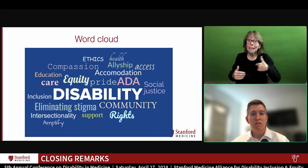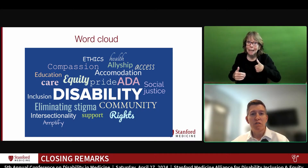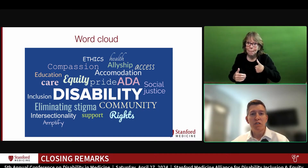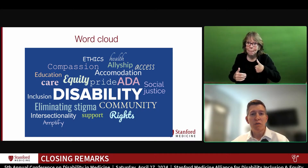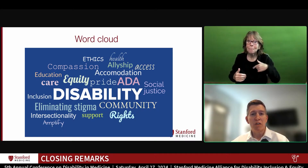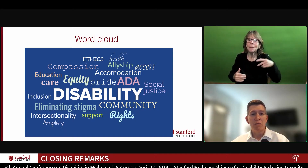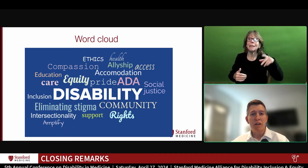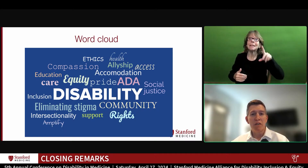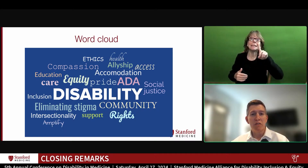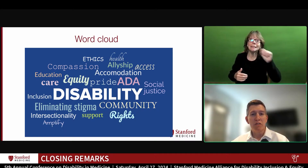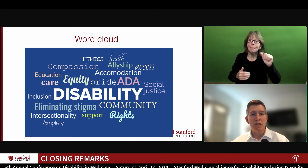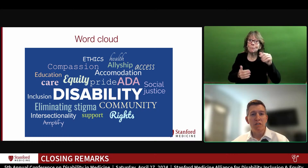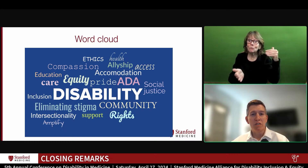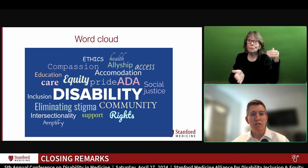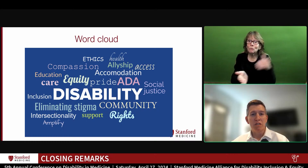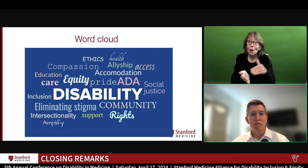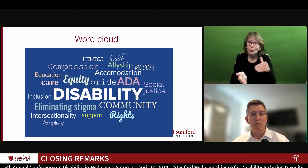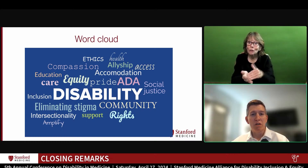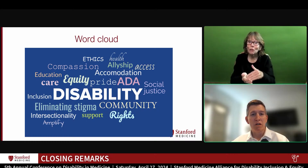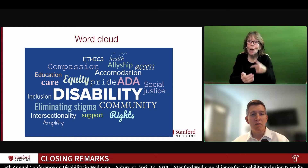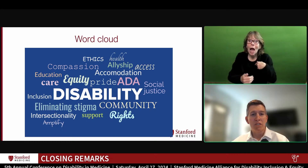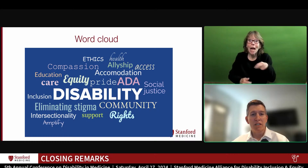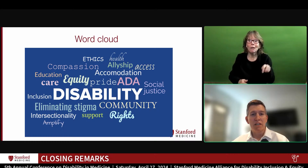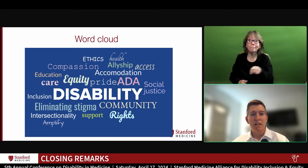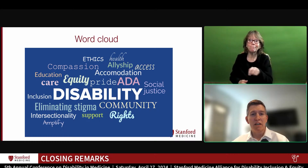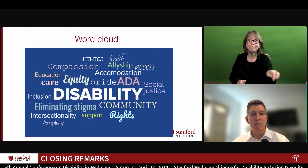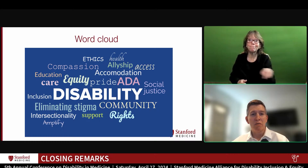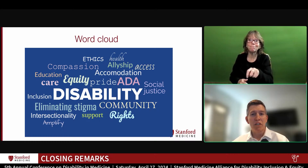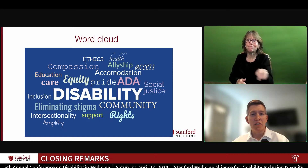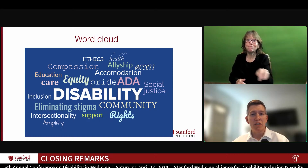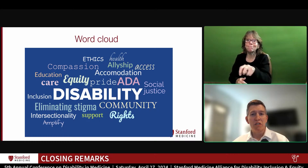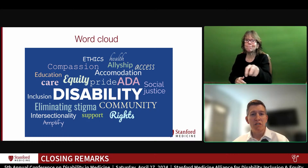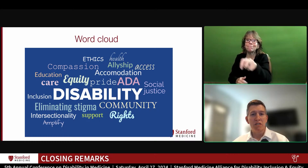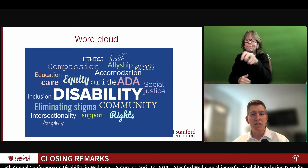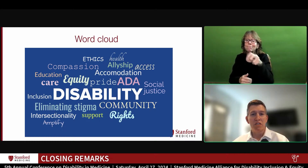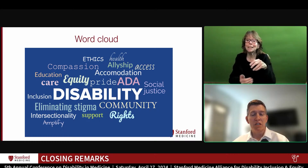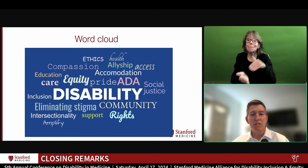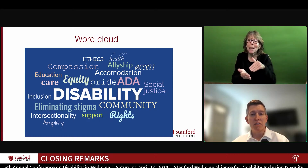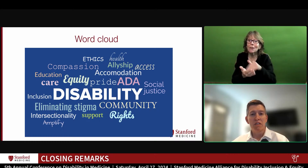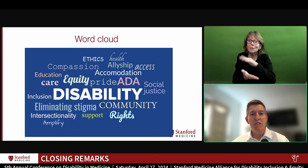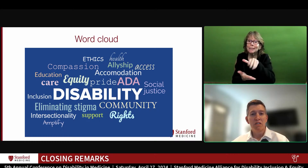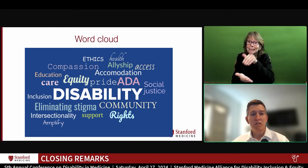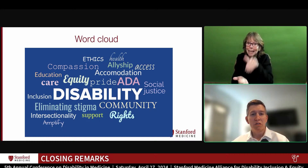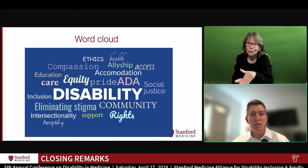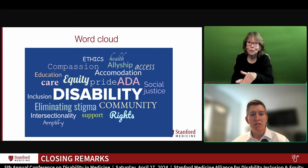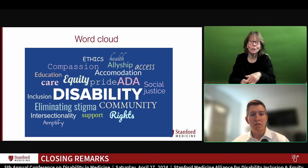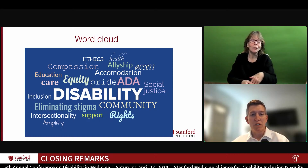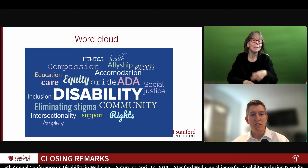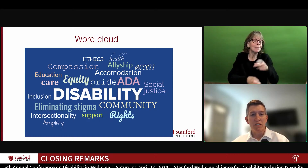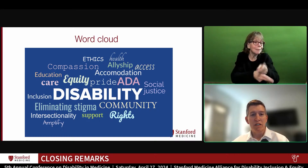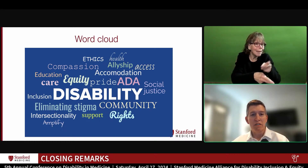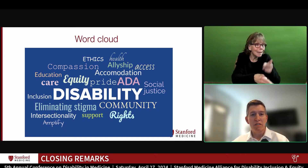cruising around the medical center, taking care of patients and teaching students and residents.